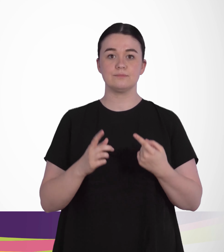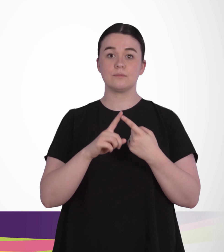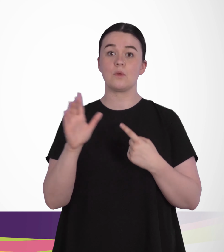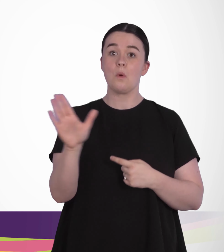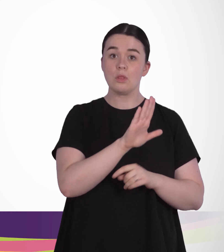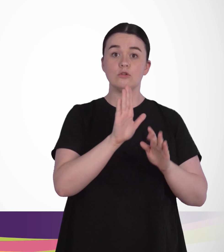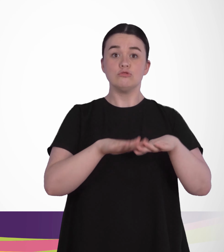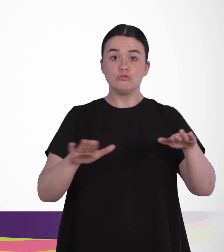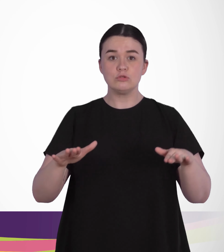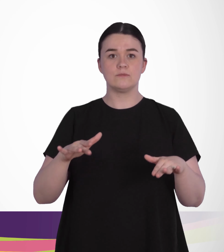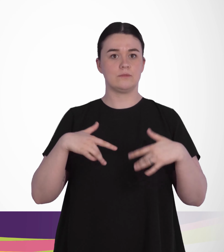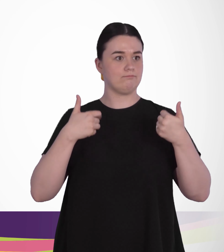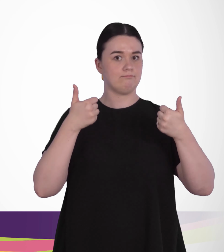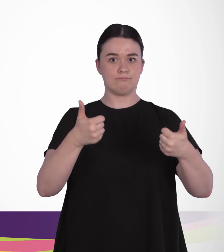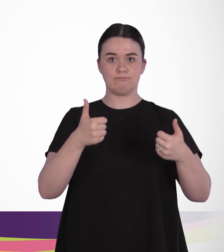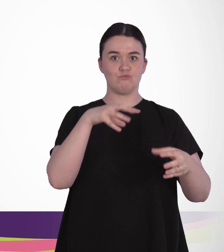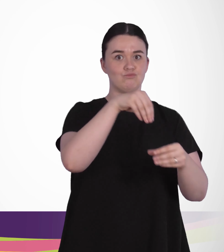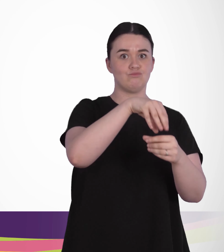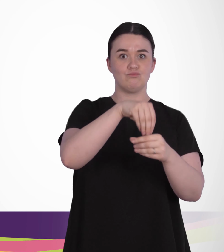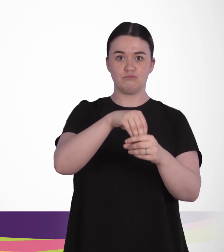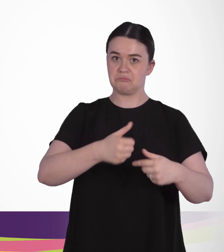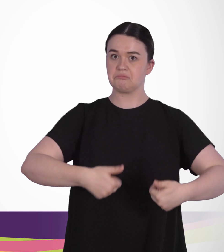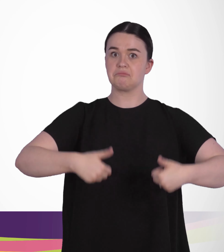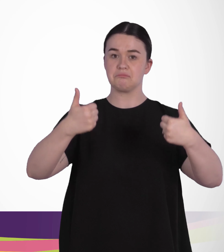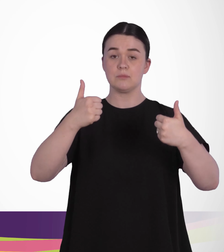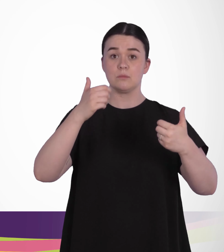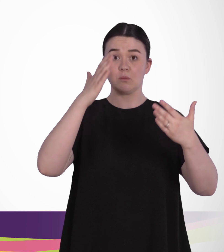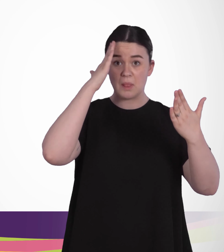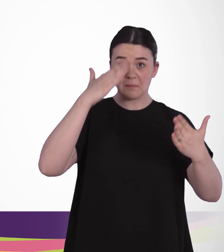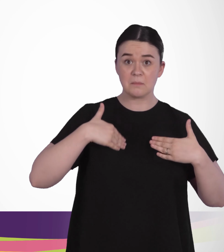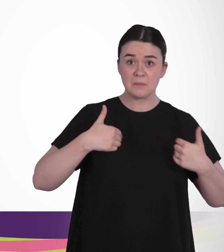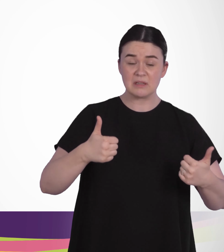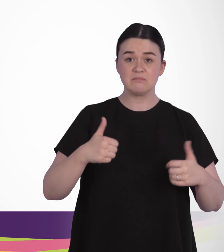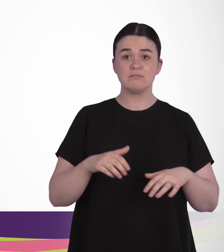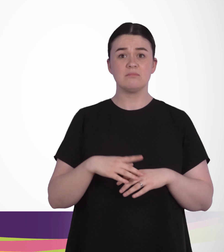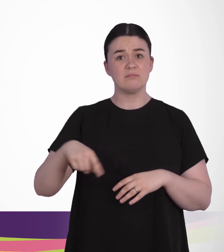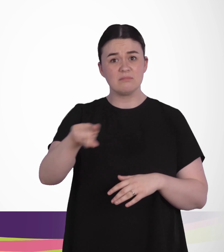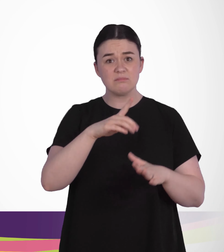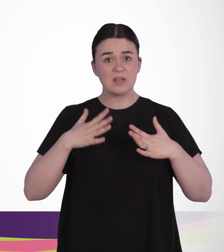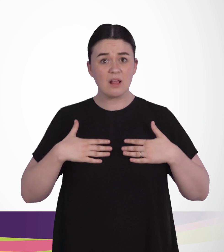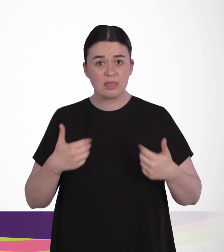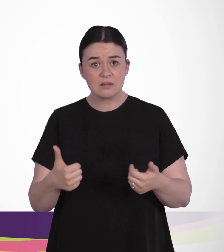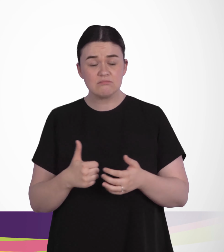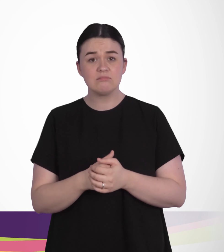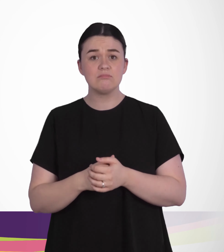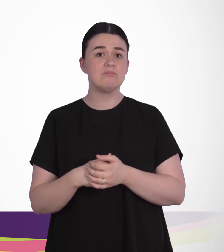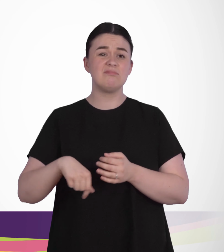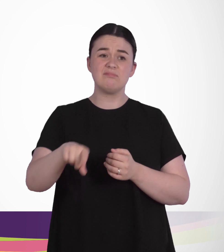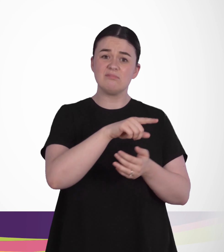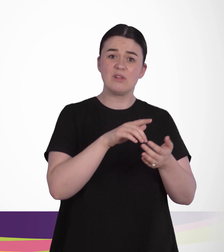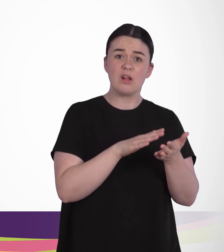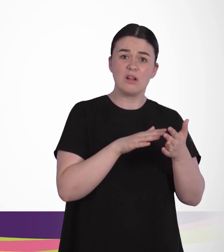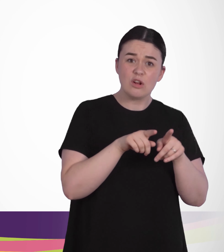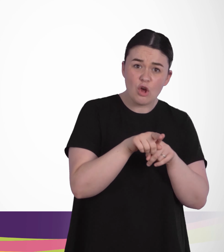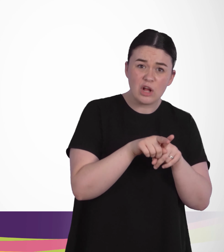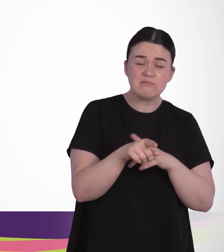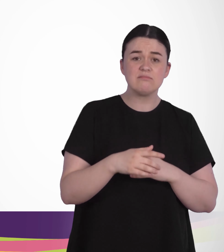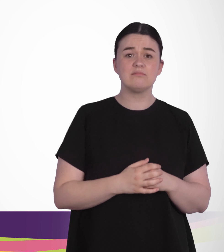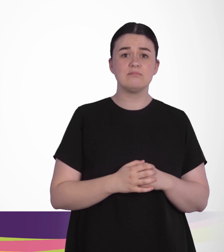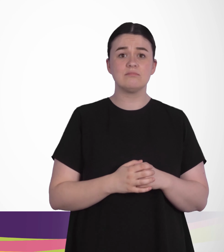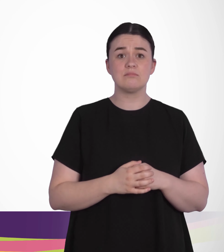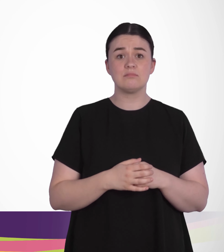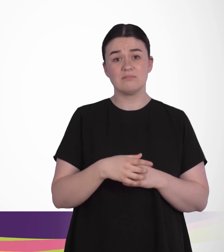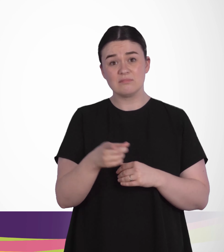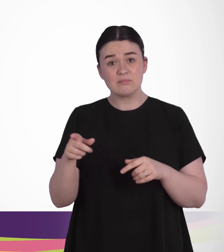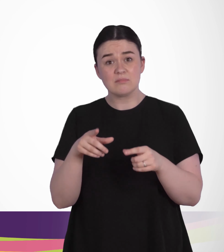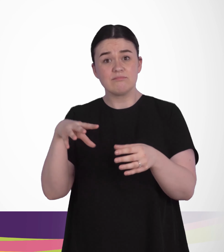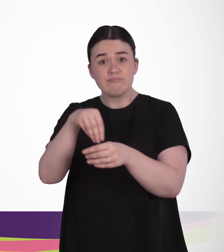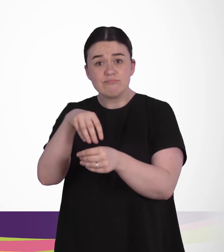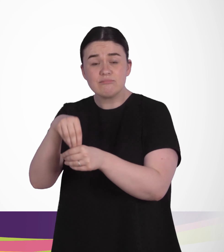• All children are doing well across all domains of their wellbeing. They are healthy, learning, participating,